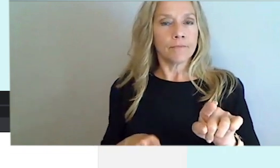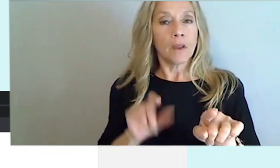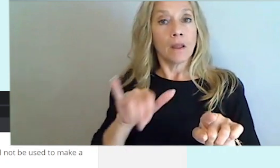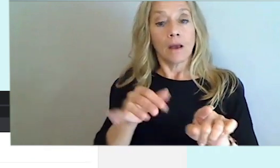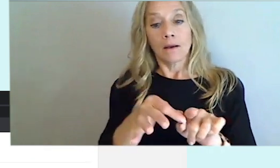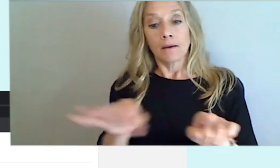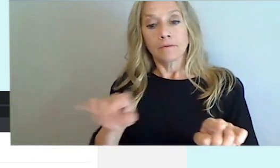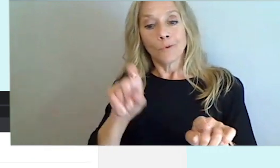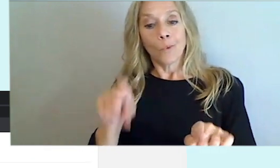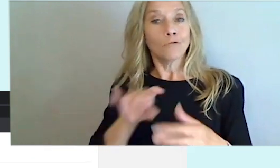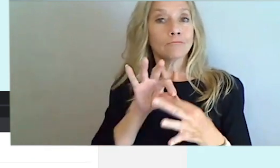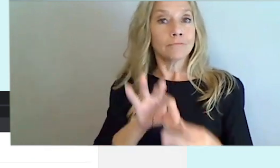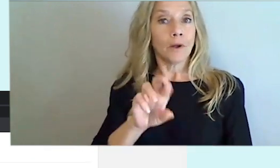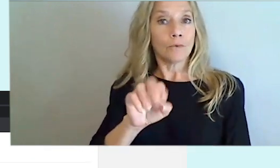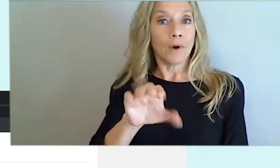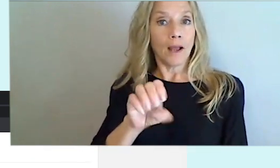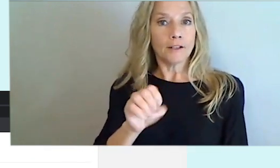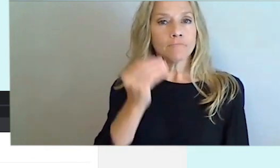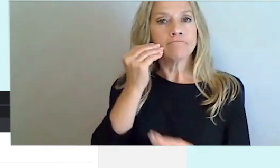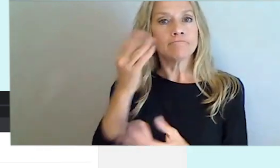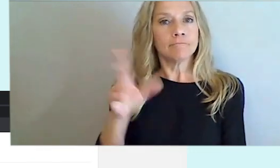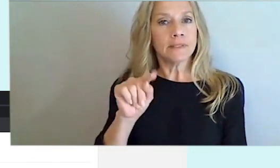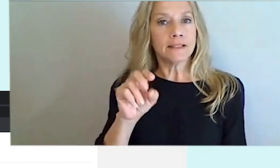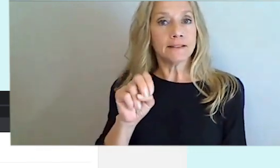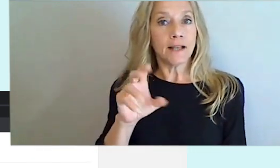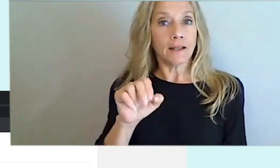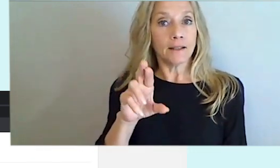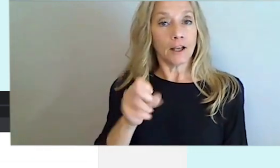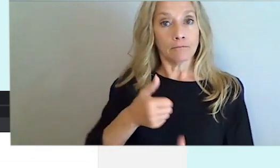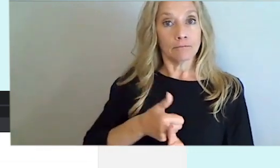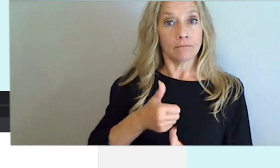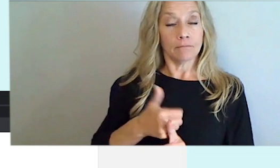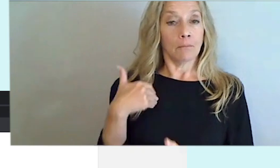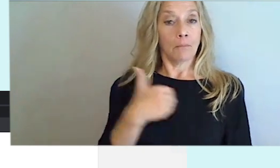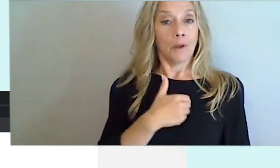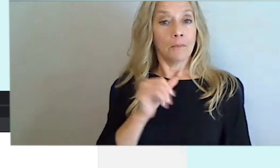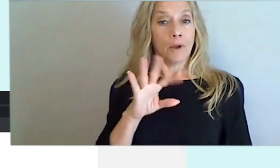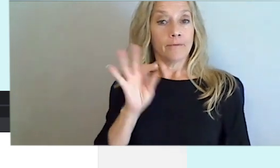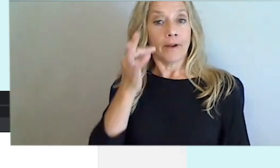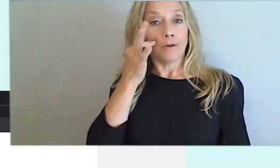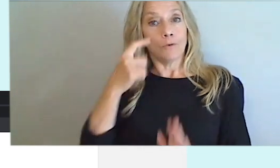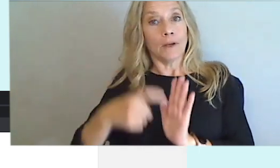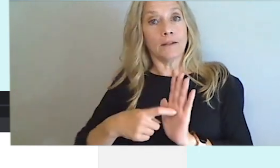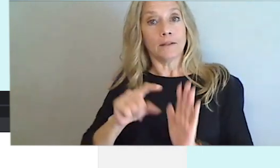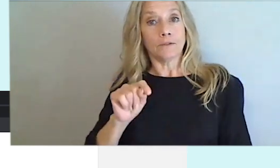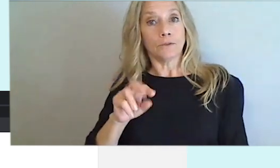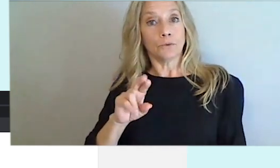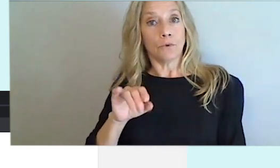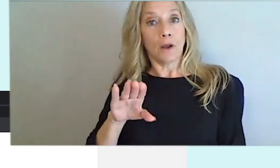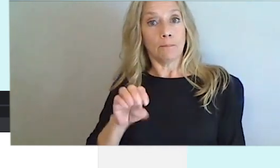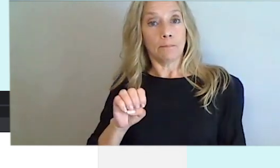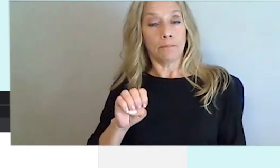and tell TennCare if Adam is a member of a federally recognized tribe. Once everything is correct, click next.